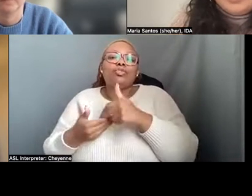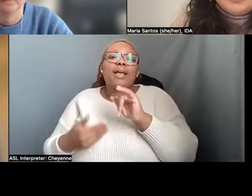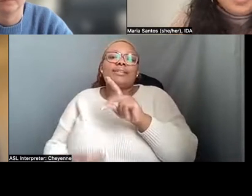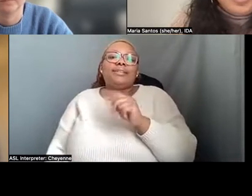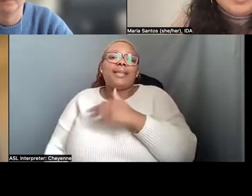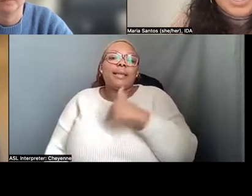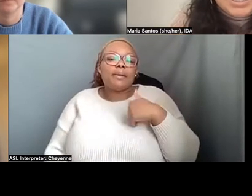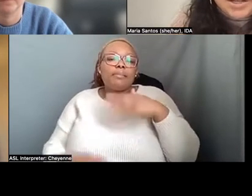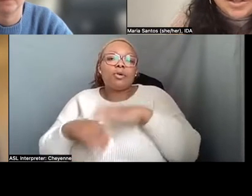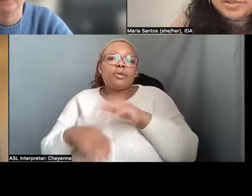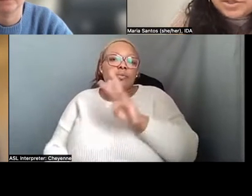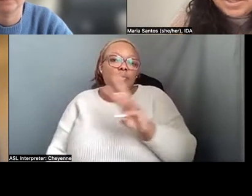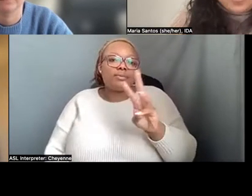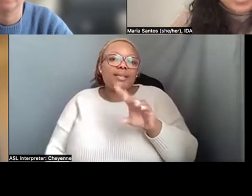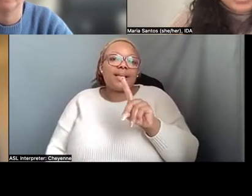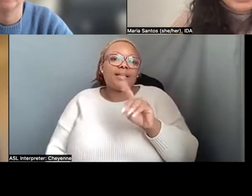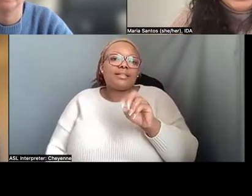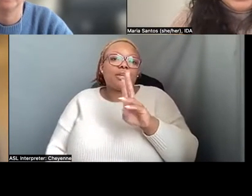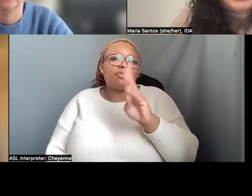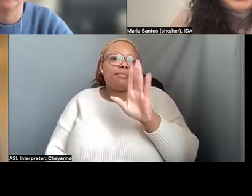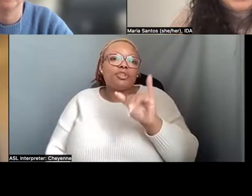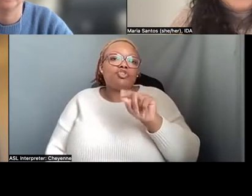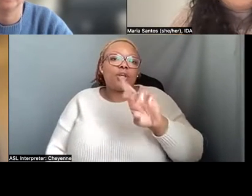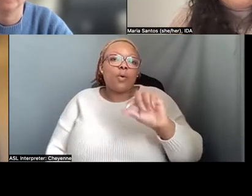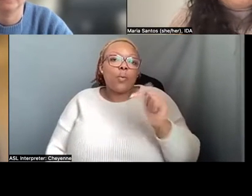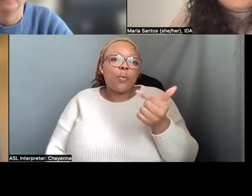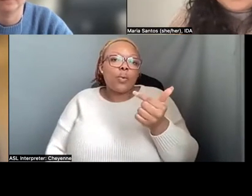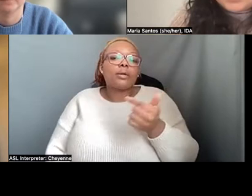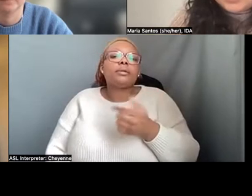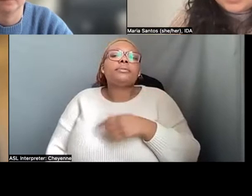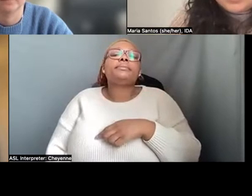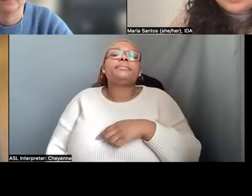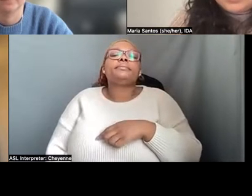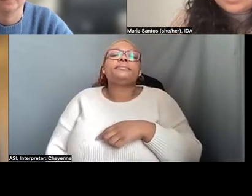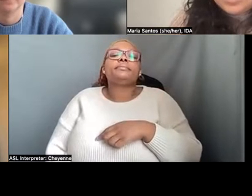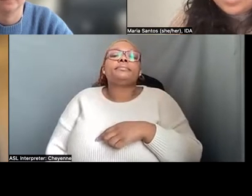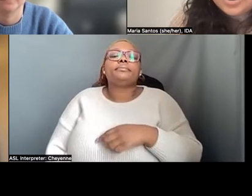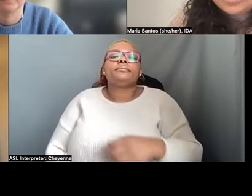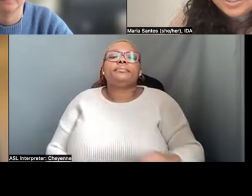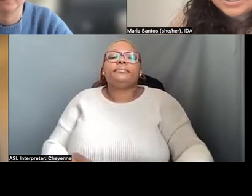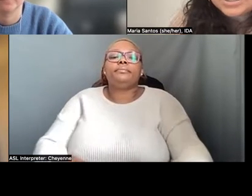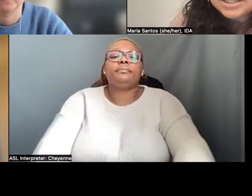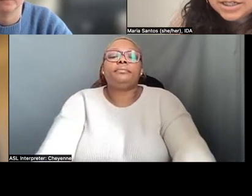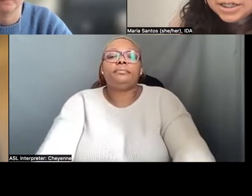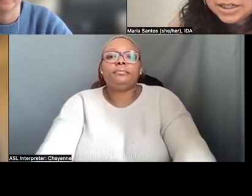join our members on our website at documentary.org. All right.